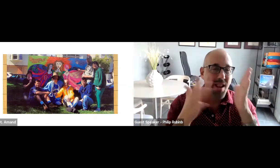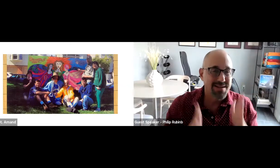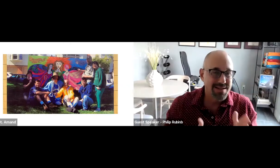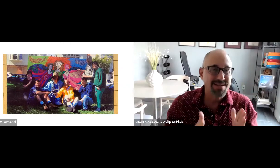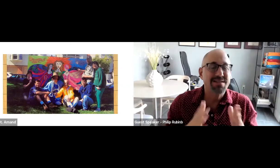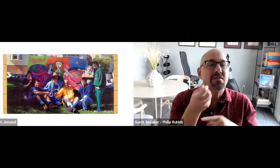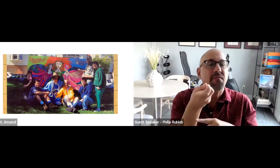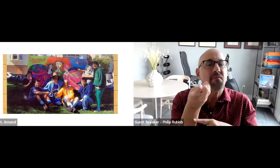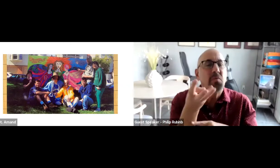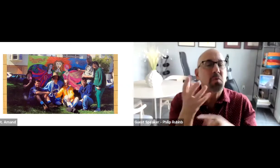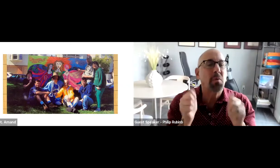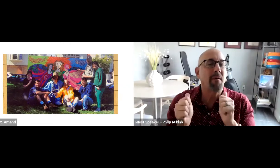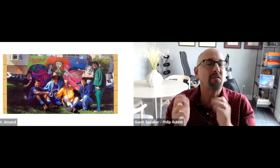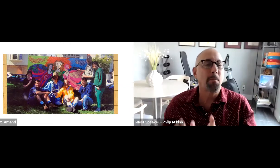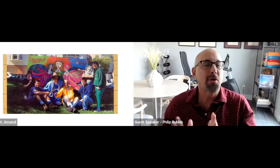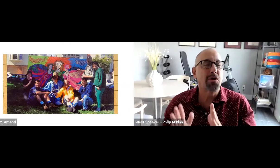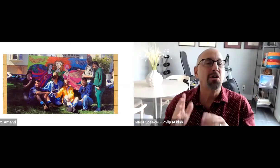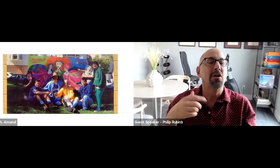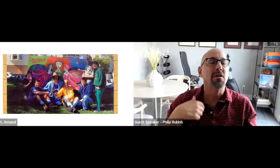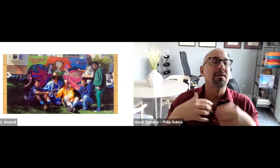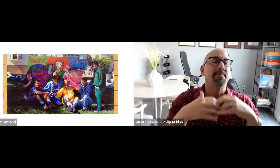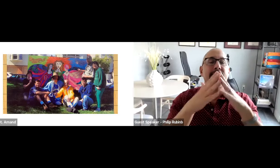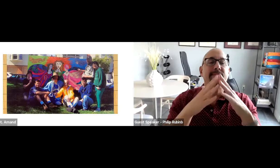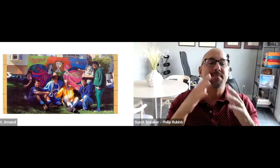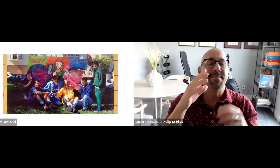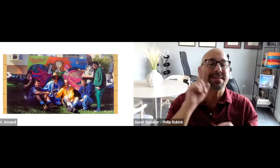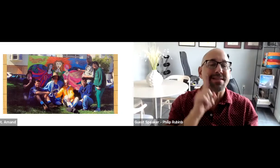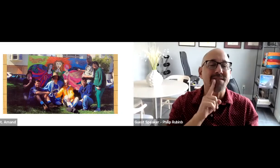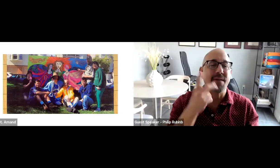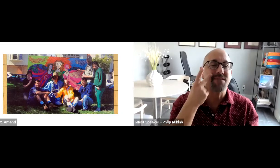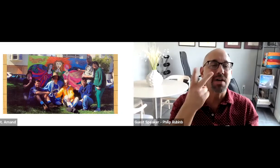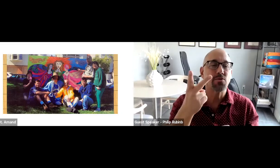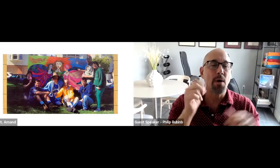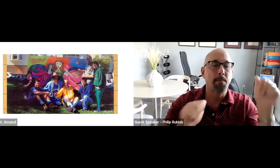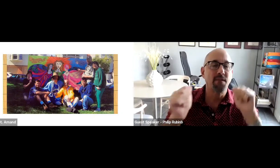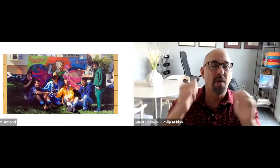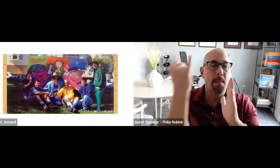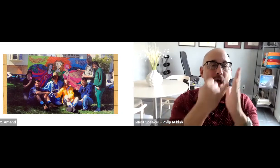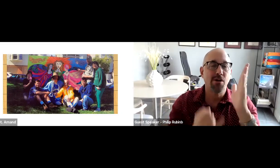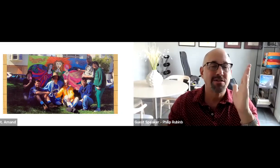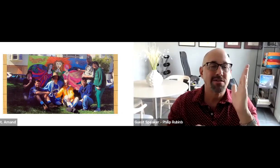New York, he was very involved in theater and just a little bit with art, but it was the opposite